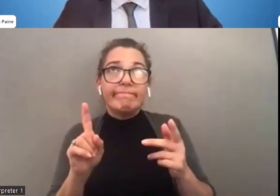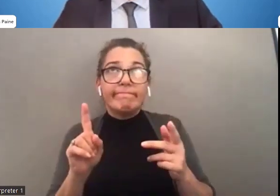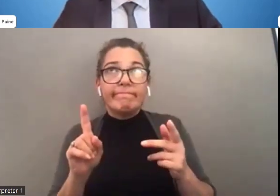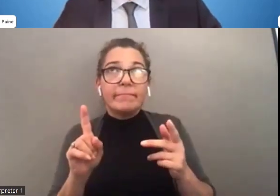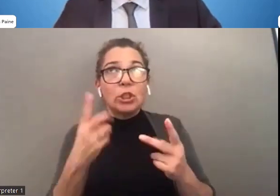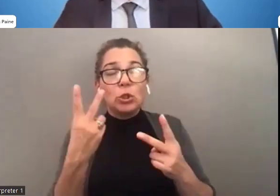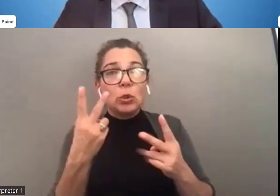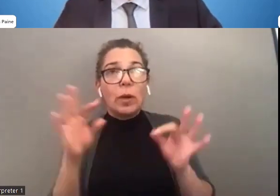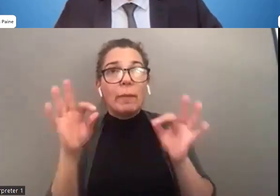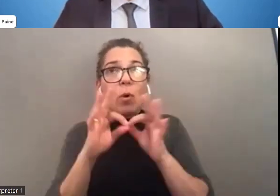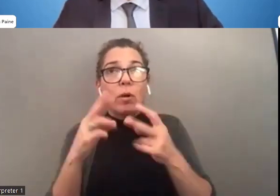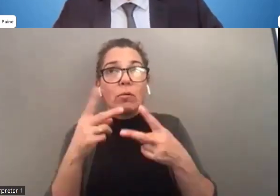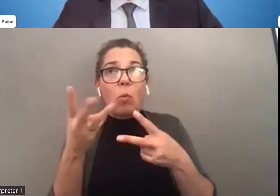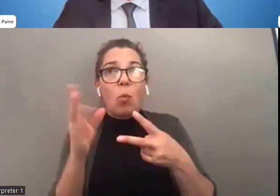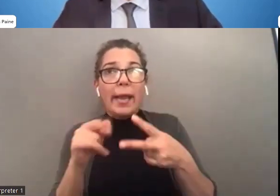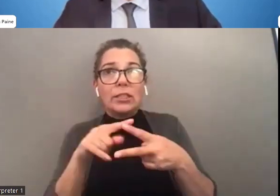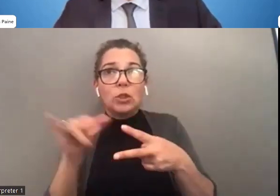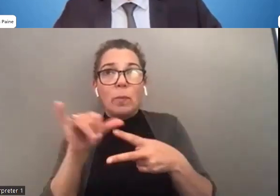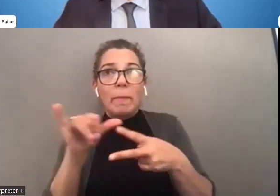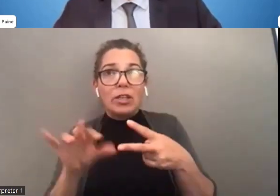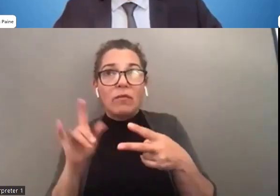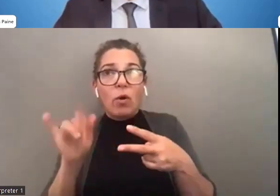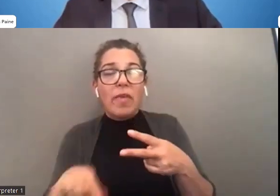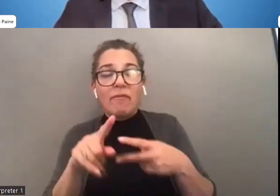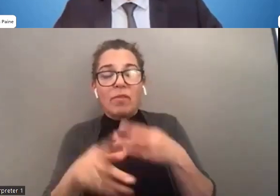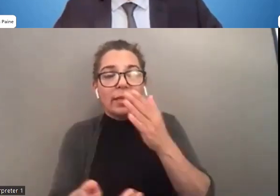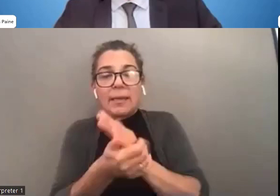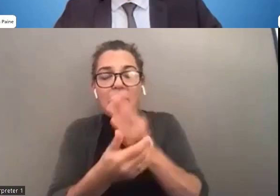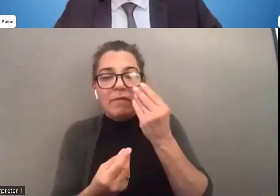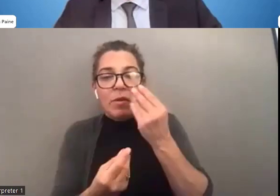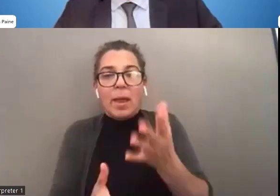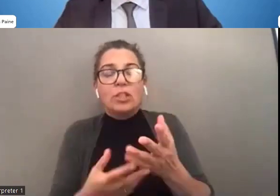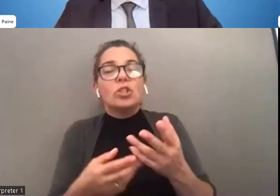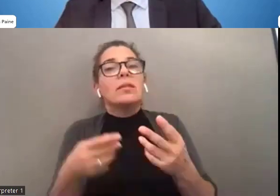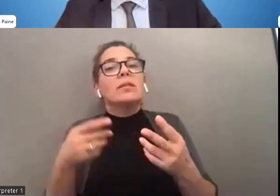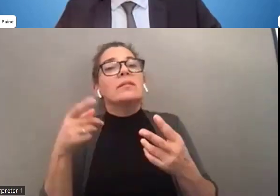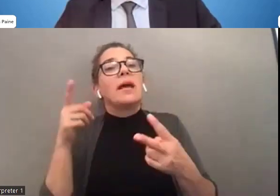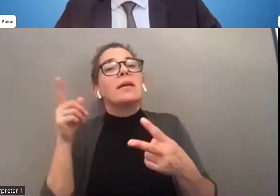there that we've talked about in that supplemental information in those cases are that, you know,